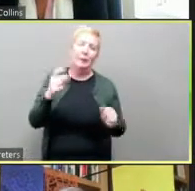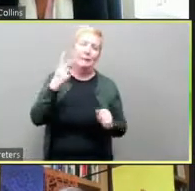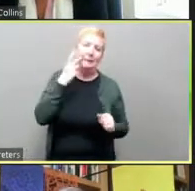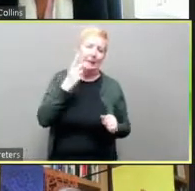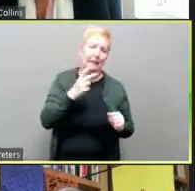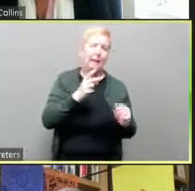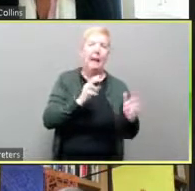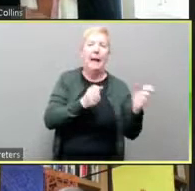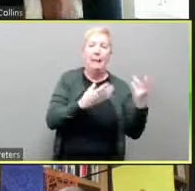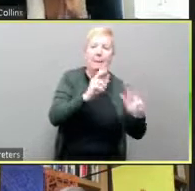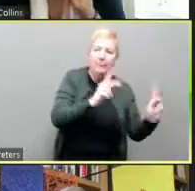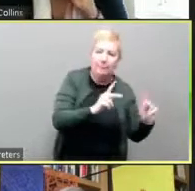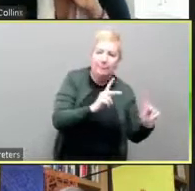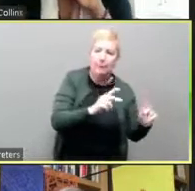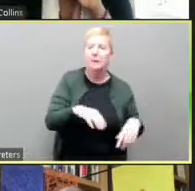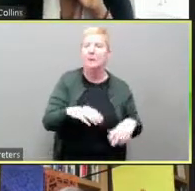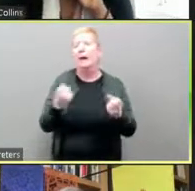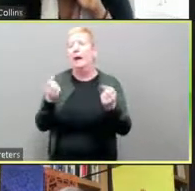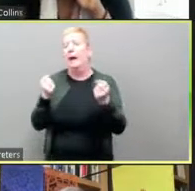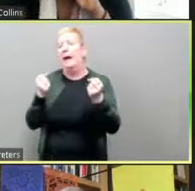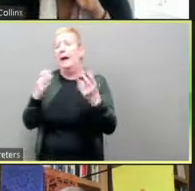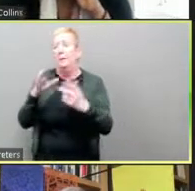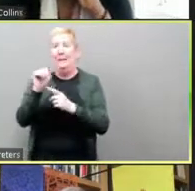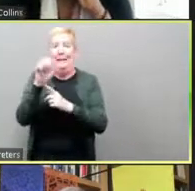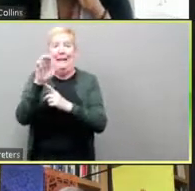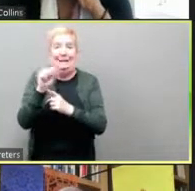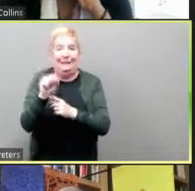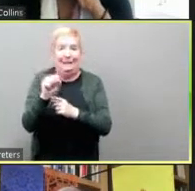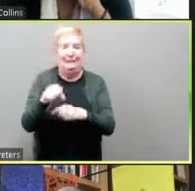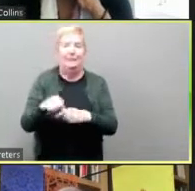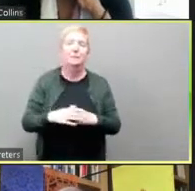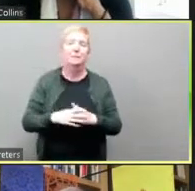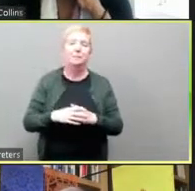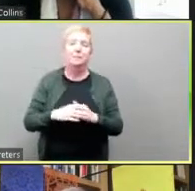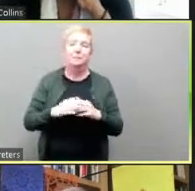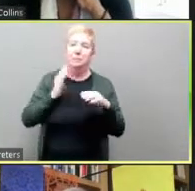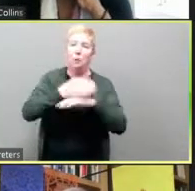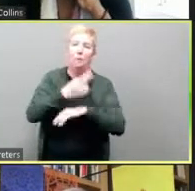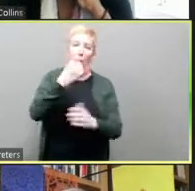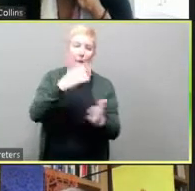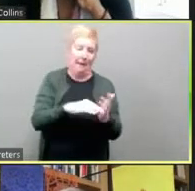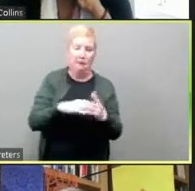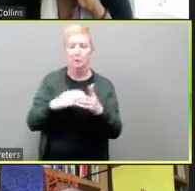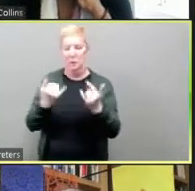cases. It was over a 1000 and goes through the math. And so their case